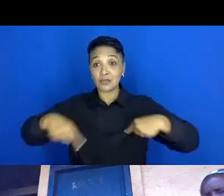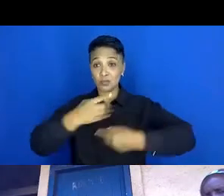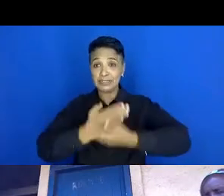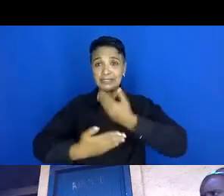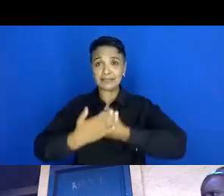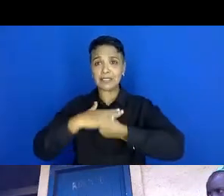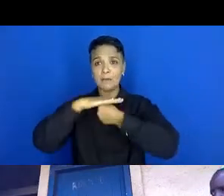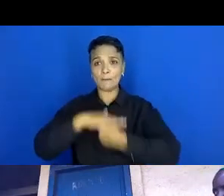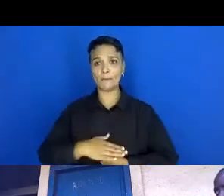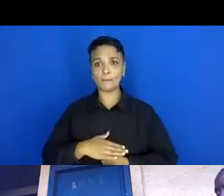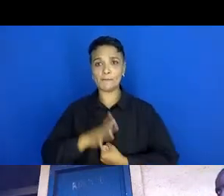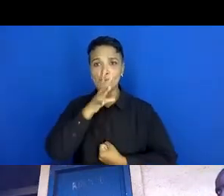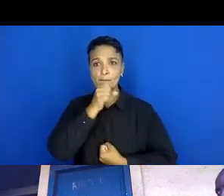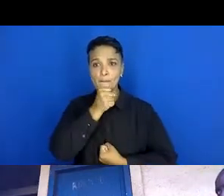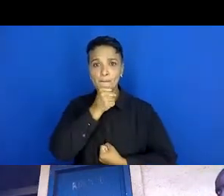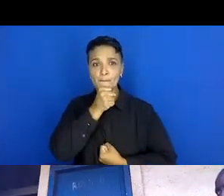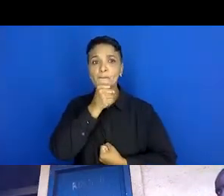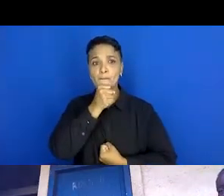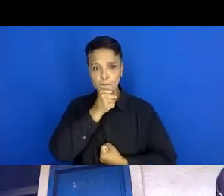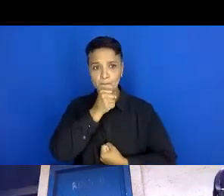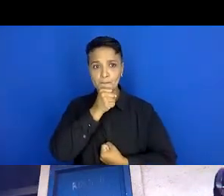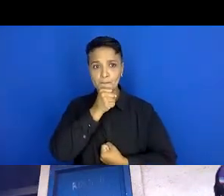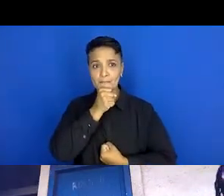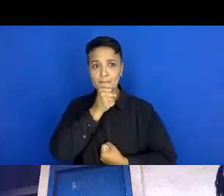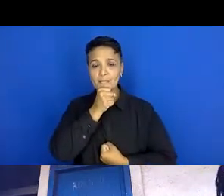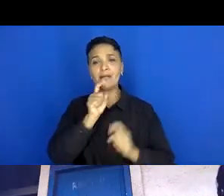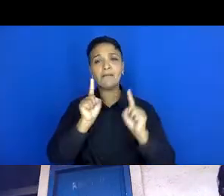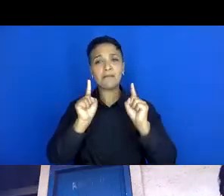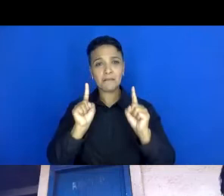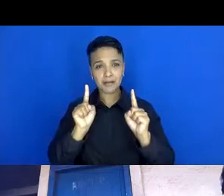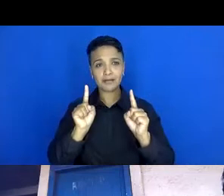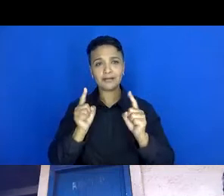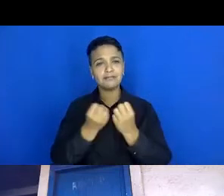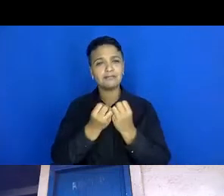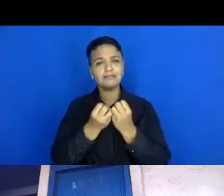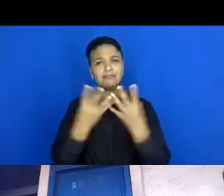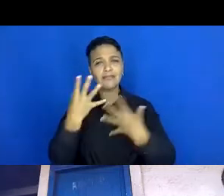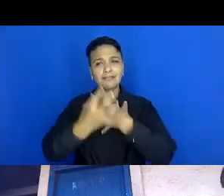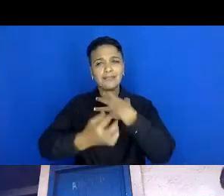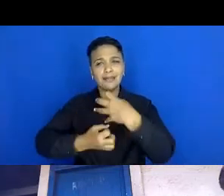10th session of the united nations conference of estate parties at new york in